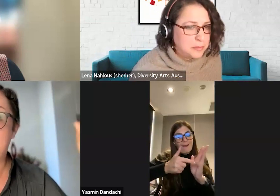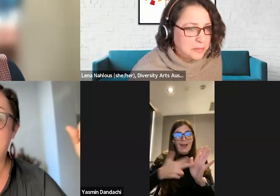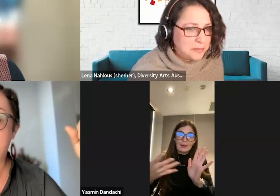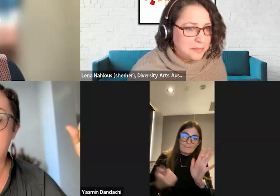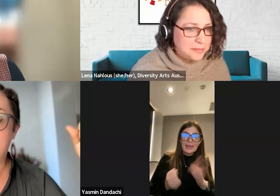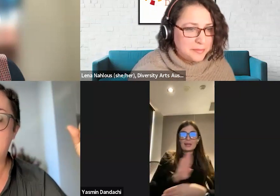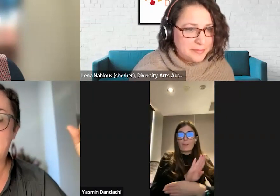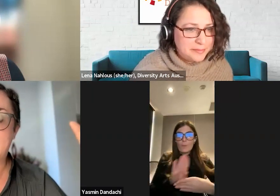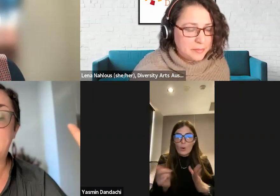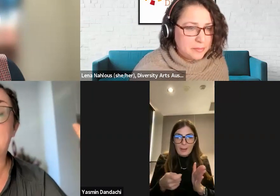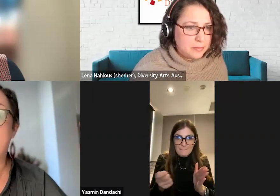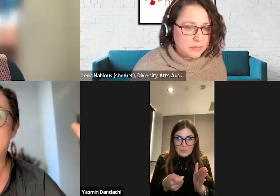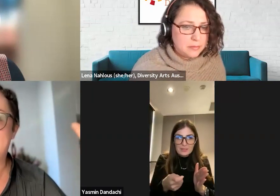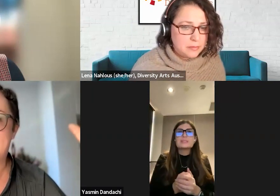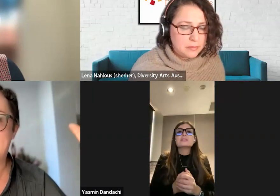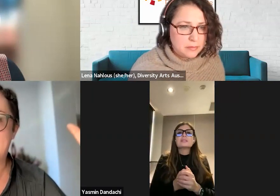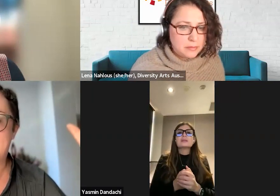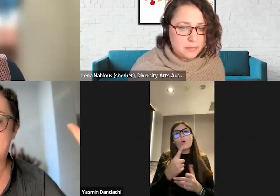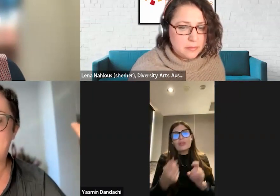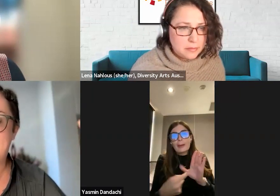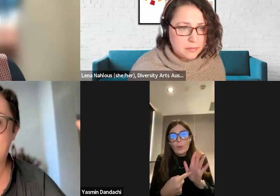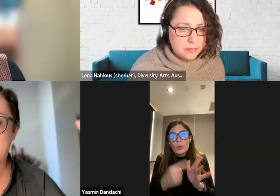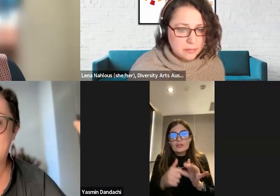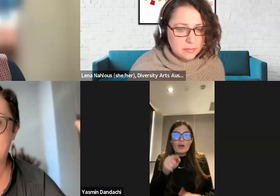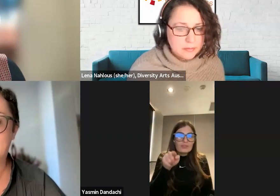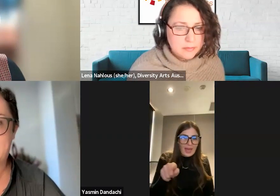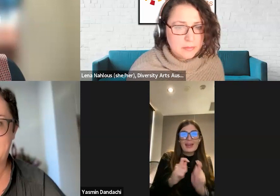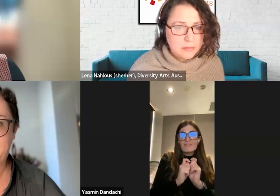advocating for the importance of that and value of that cultural labour